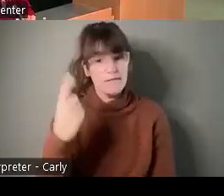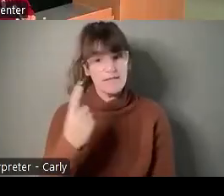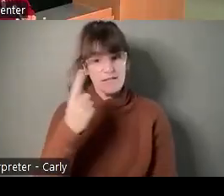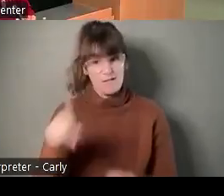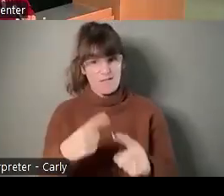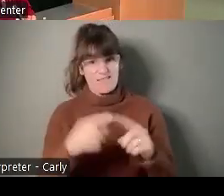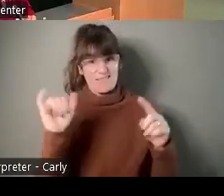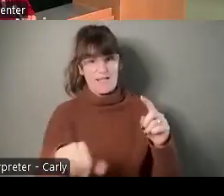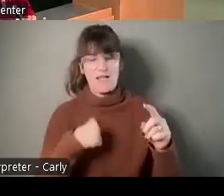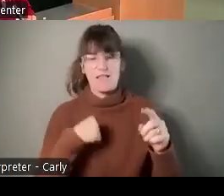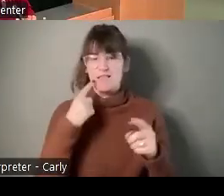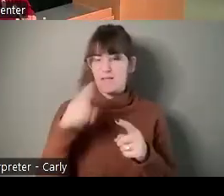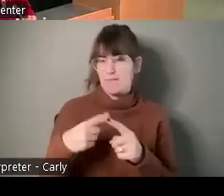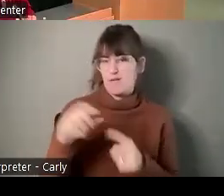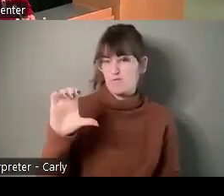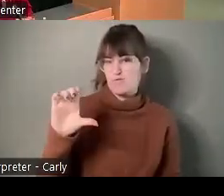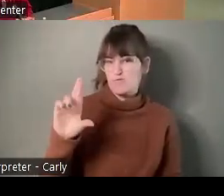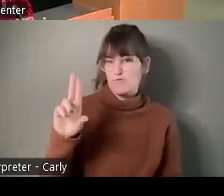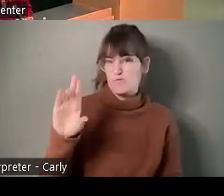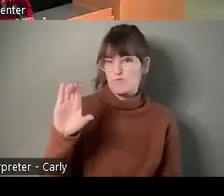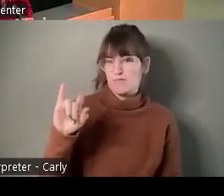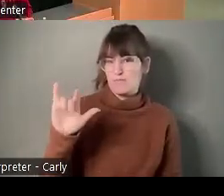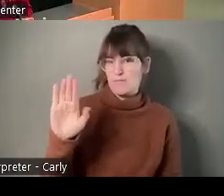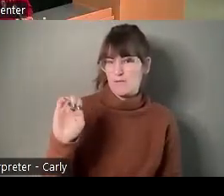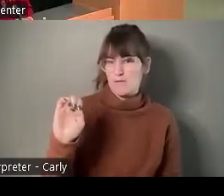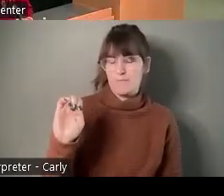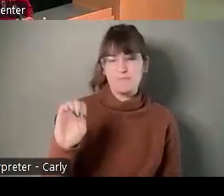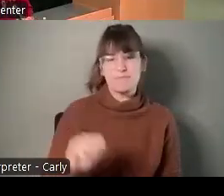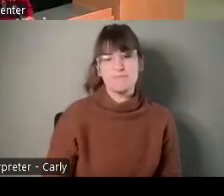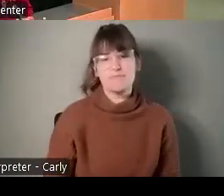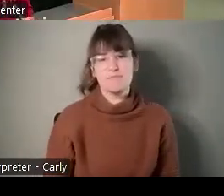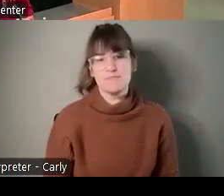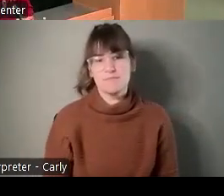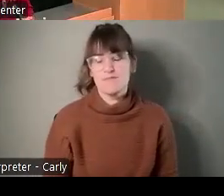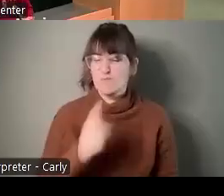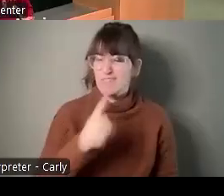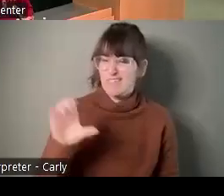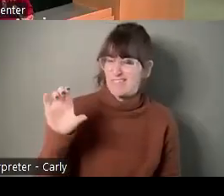about Crucible though. Um because um more of a crucible of creativity and I was just thinking